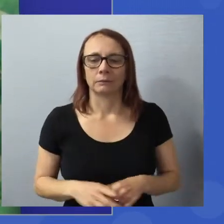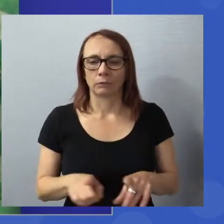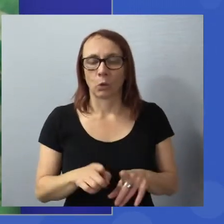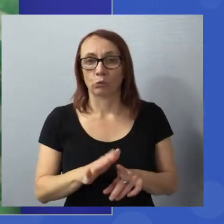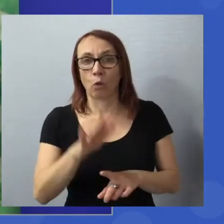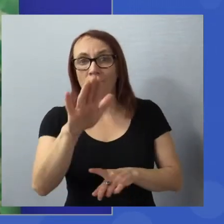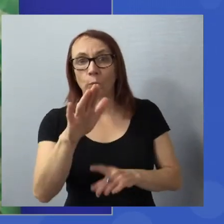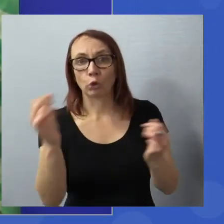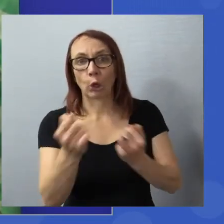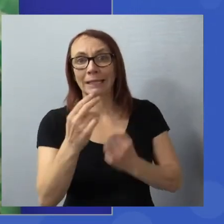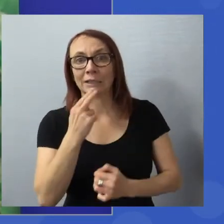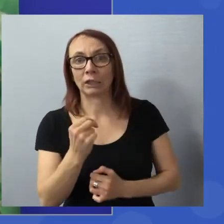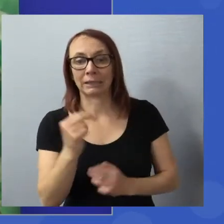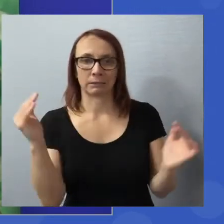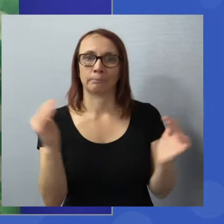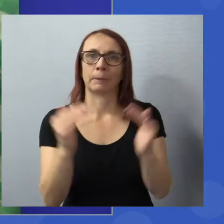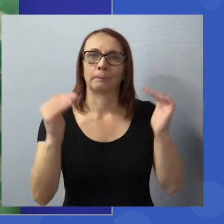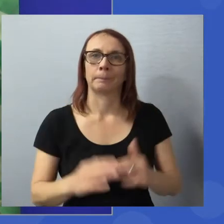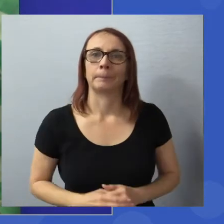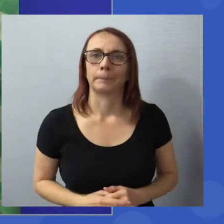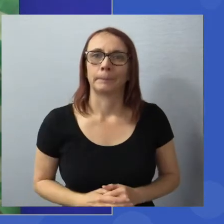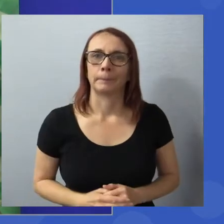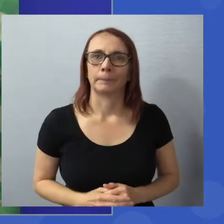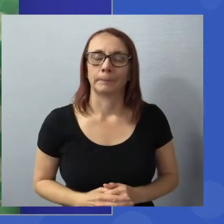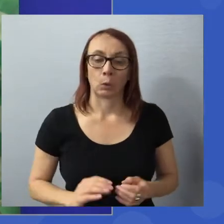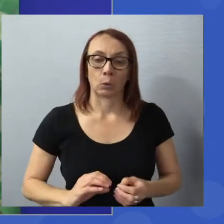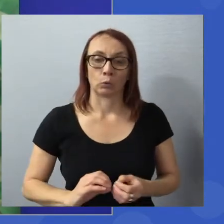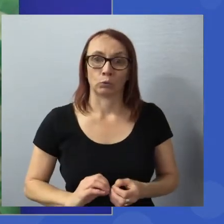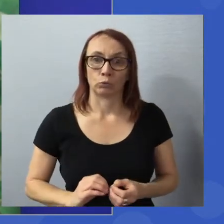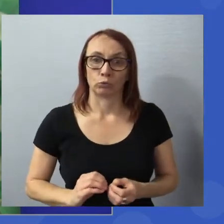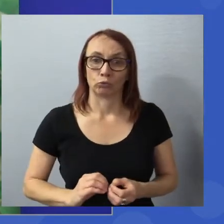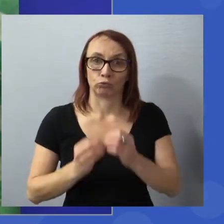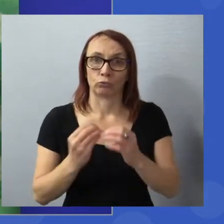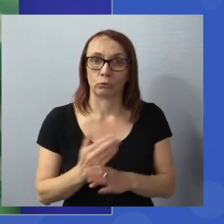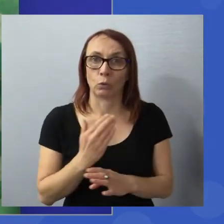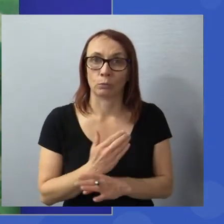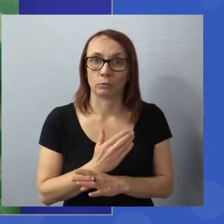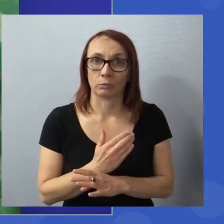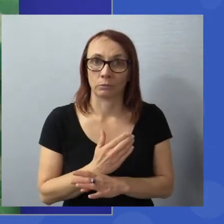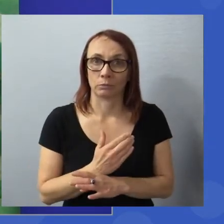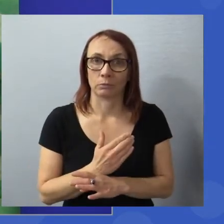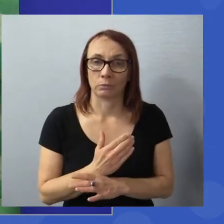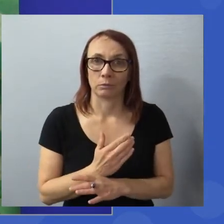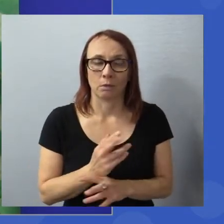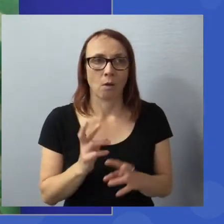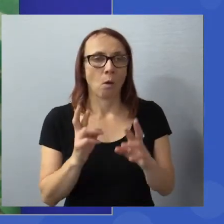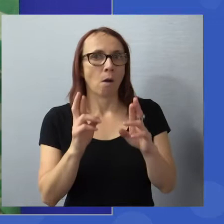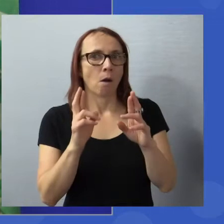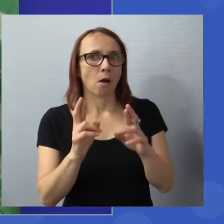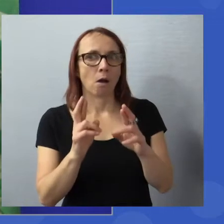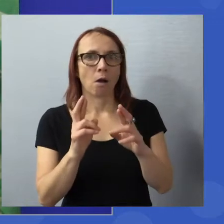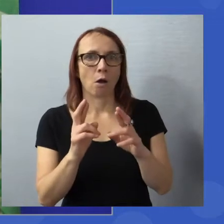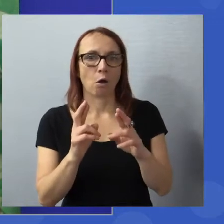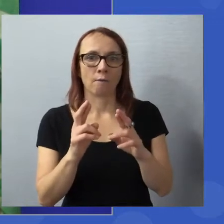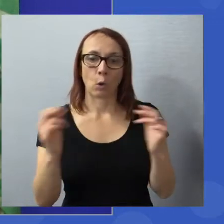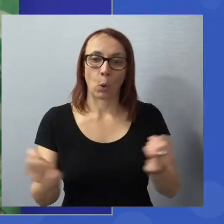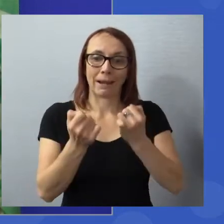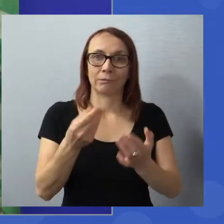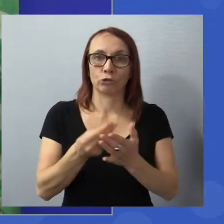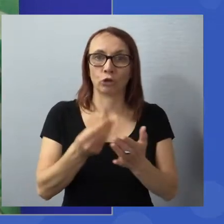M it would increase job creation and hopefully provide cheaper energy costs